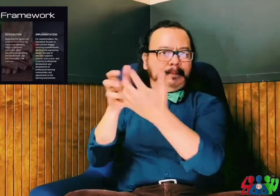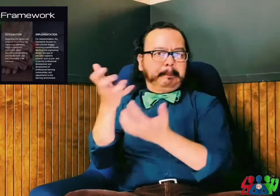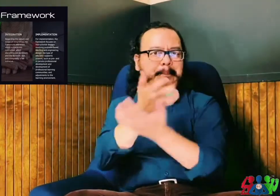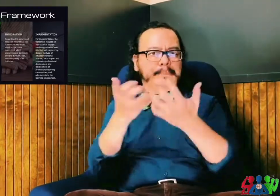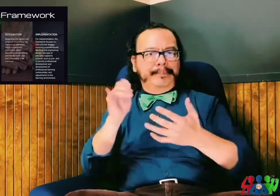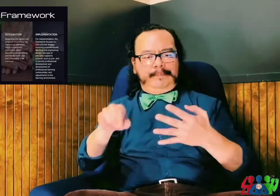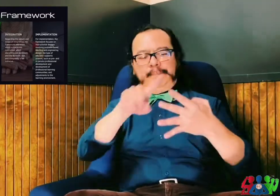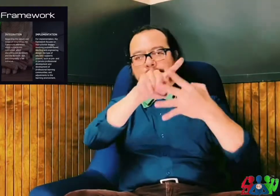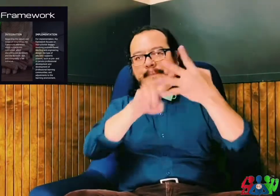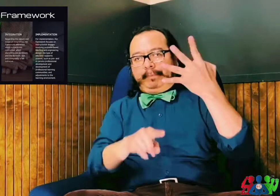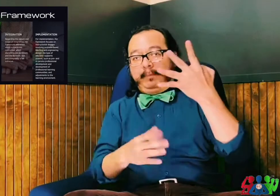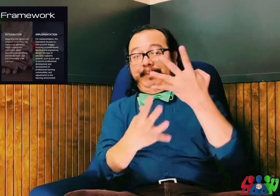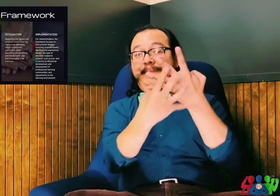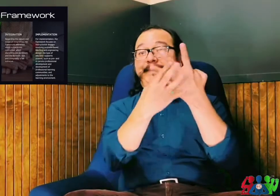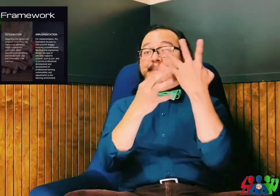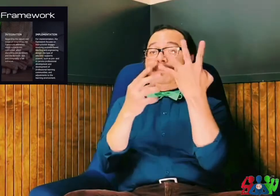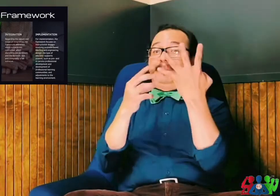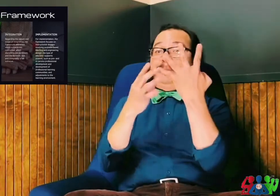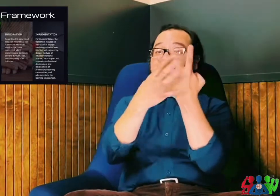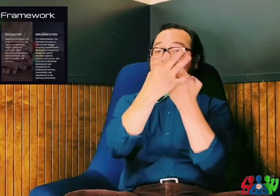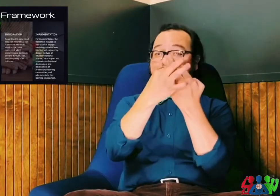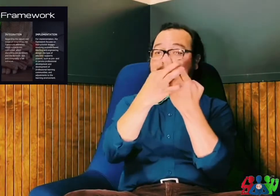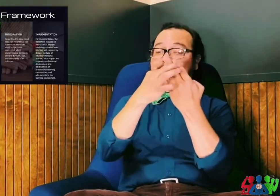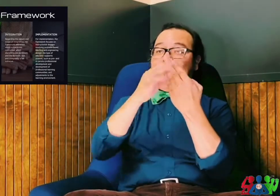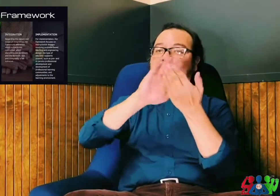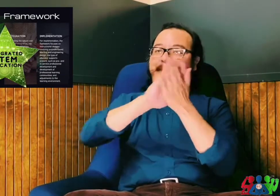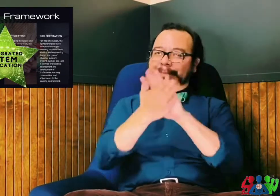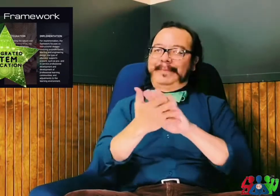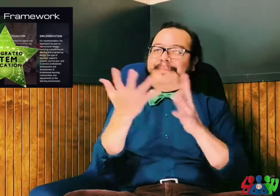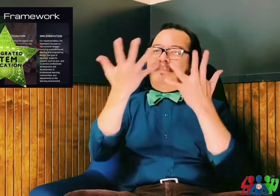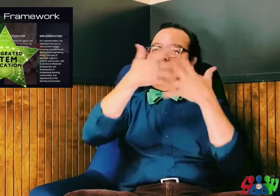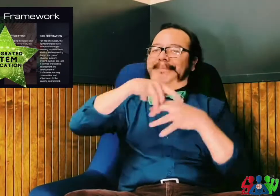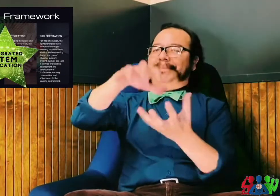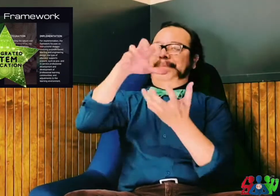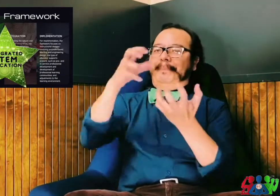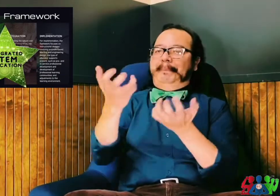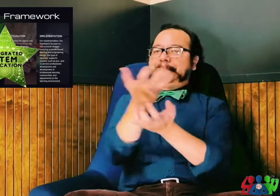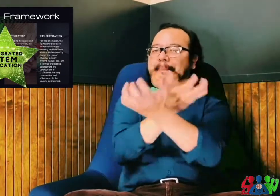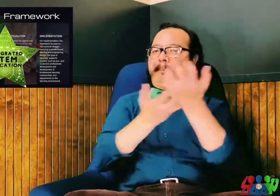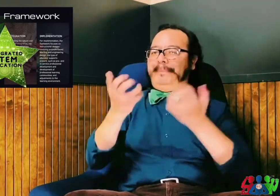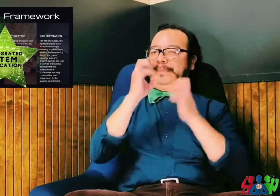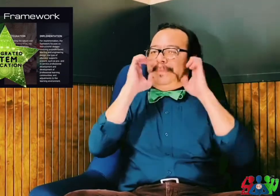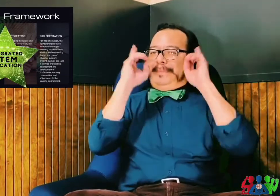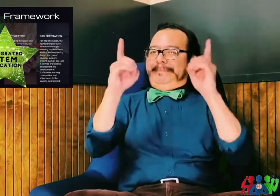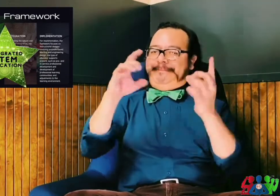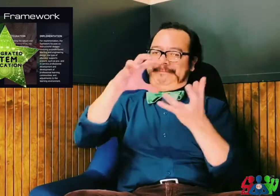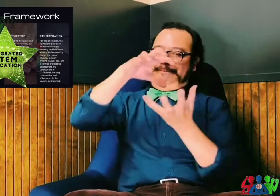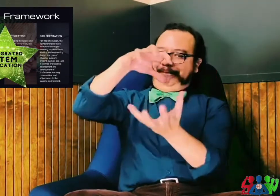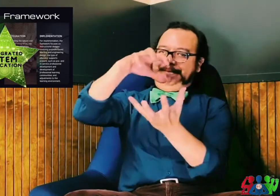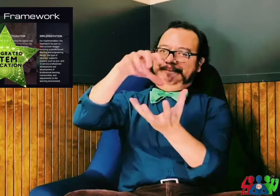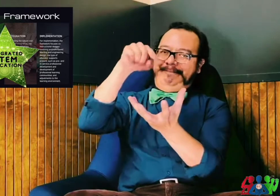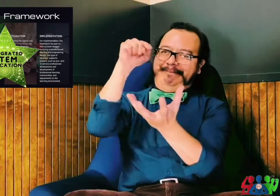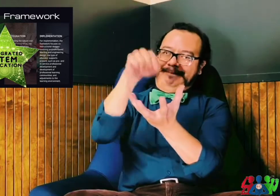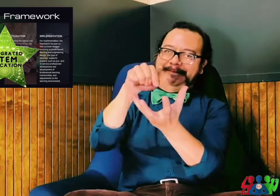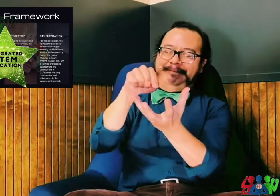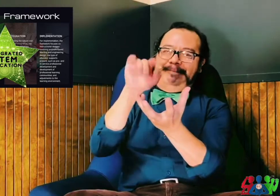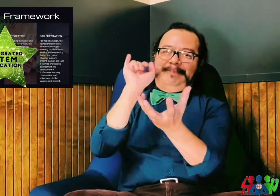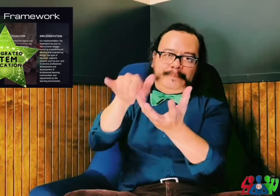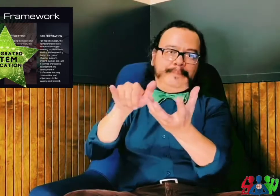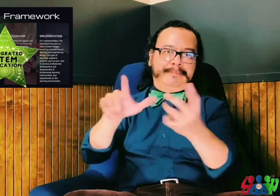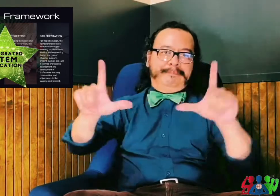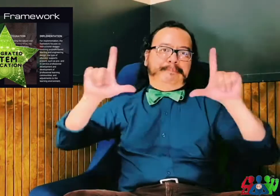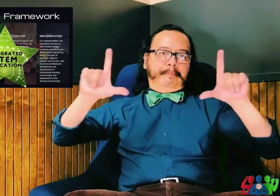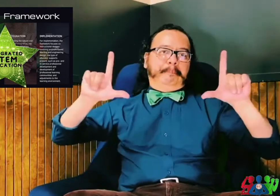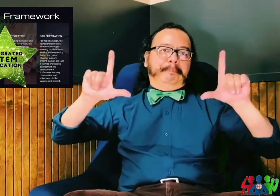The integrated STEM initiatives within the K–12 education system is the core of this framework.